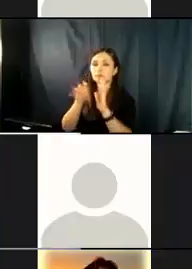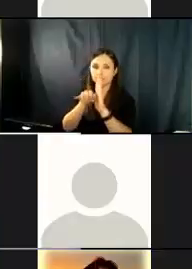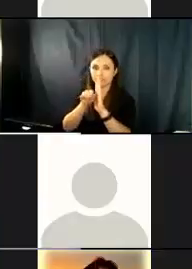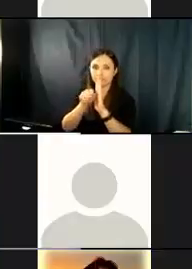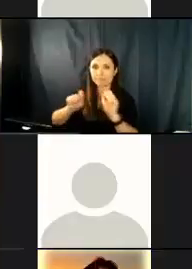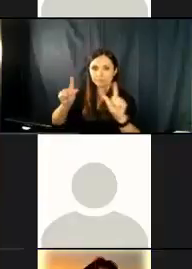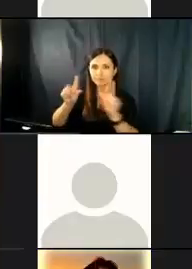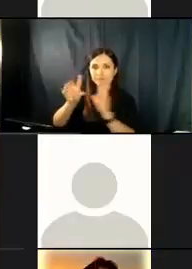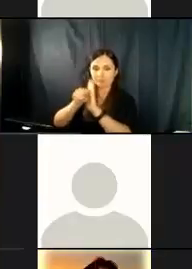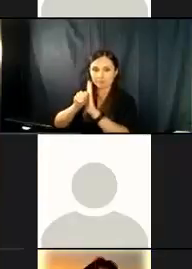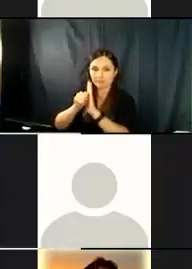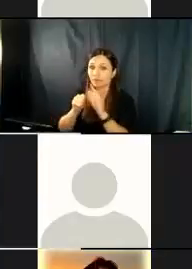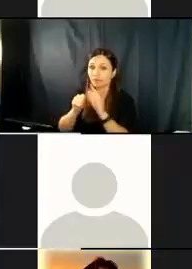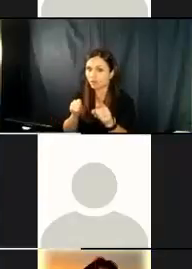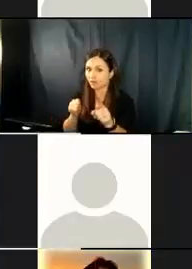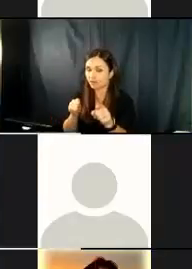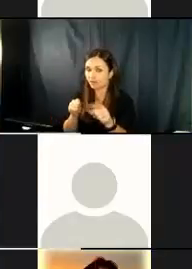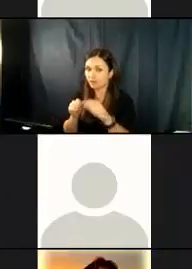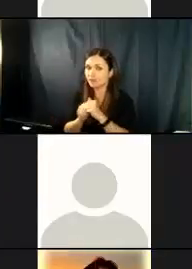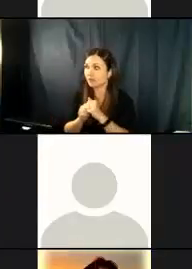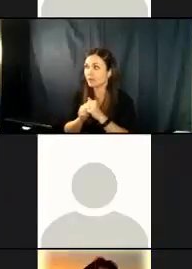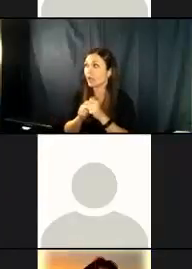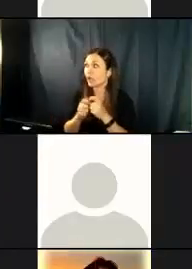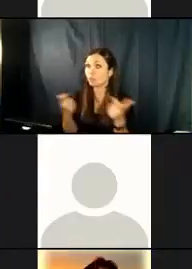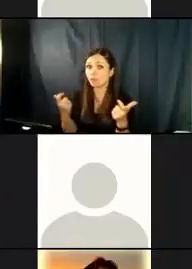And the shutter speed.